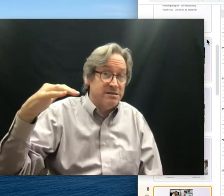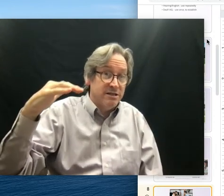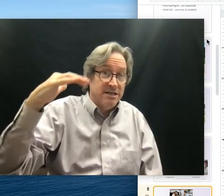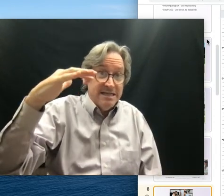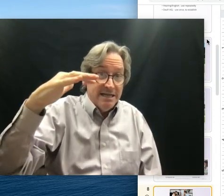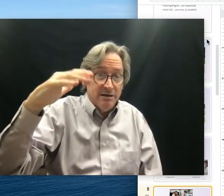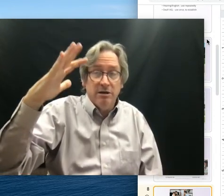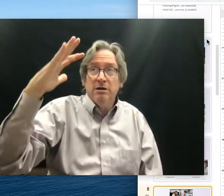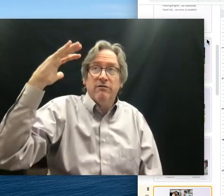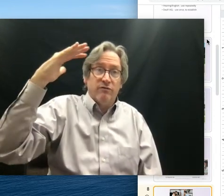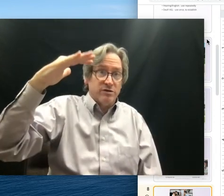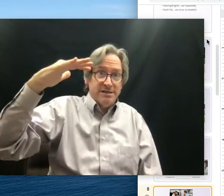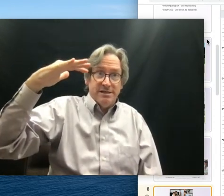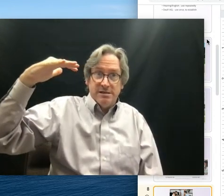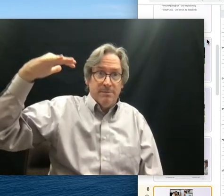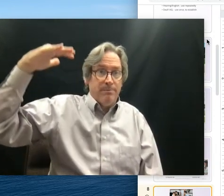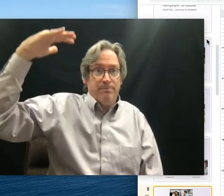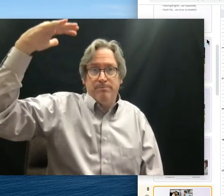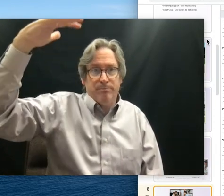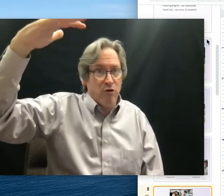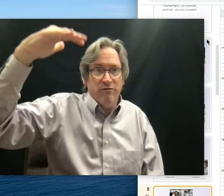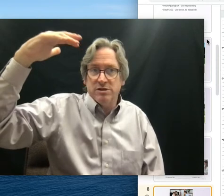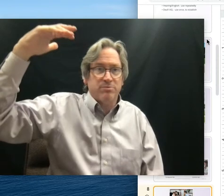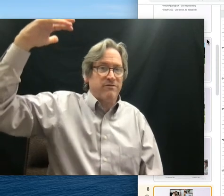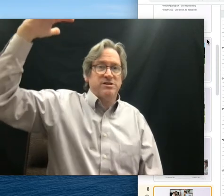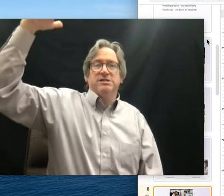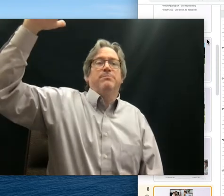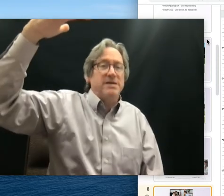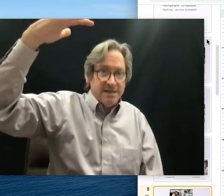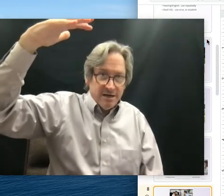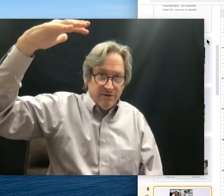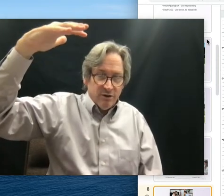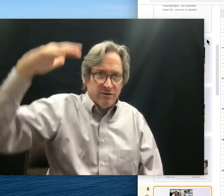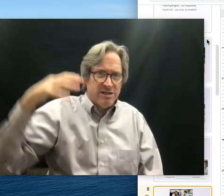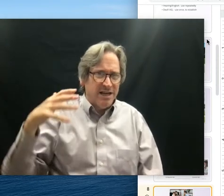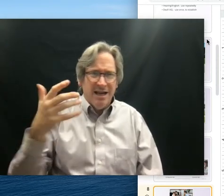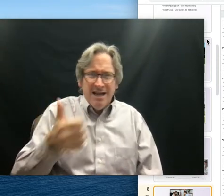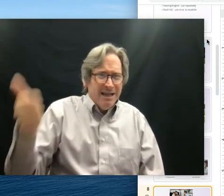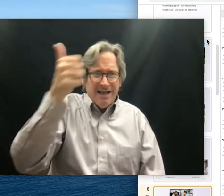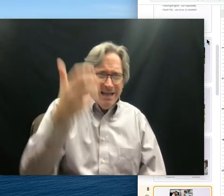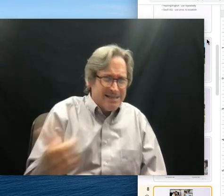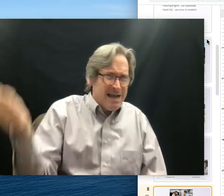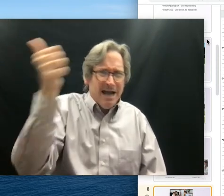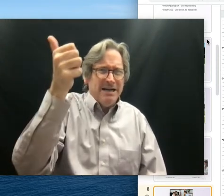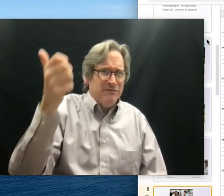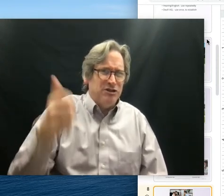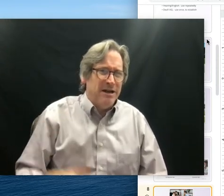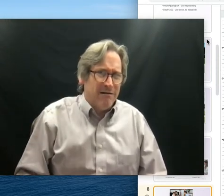the dean versus the provost versus the president of the university it's kind of generic